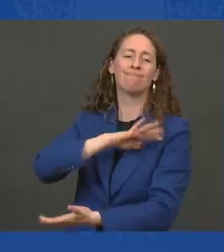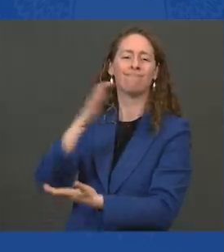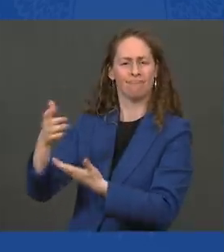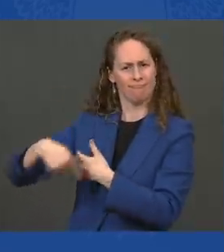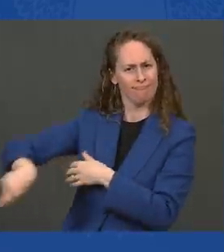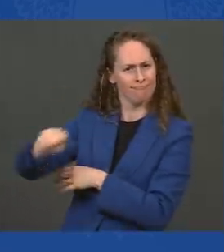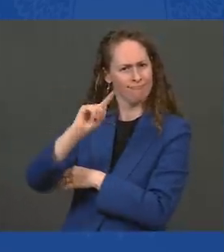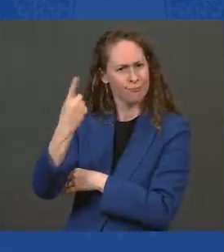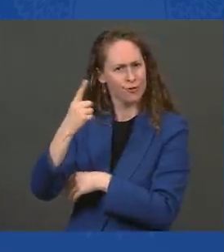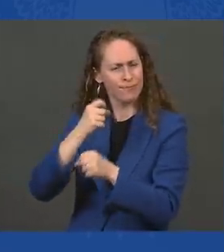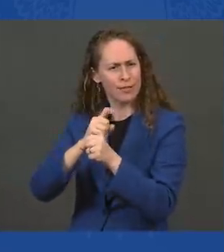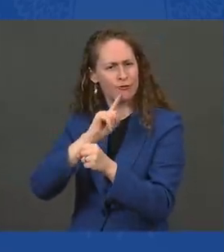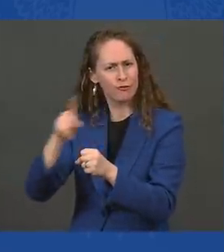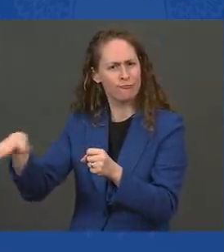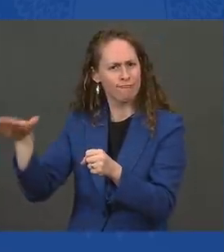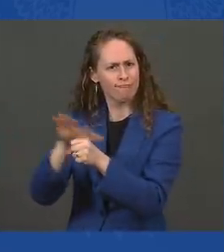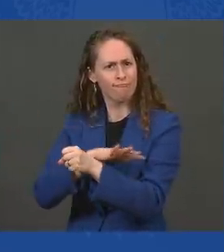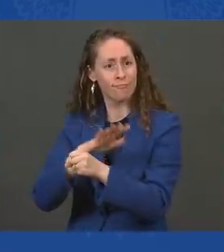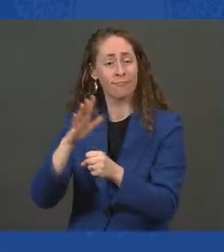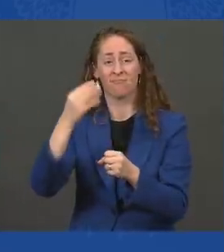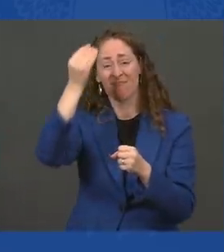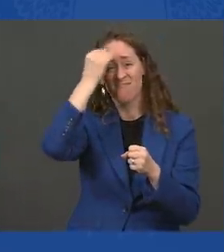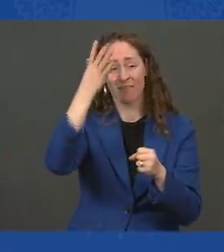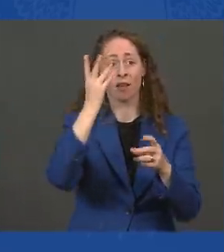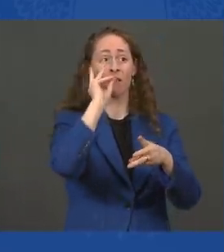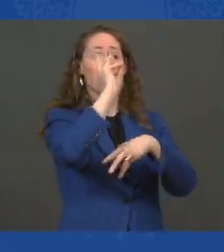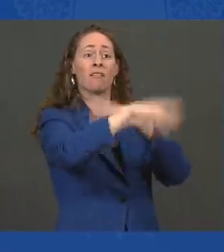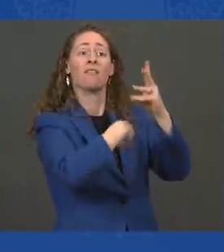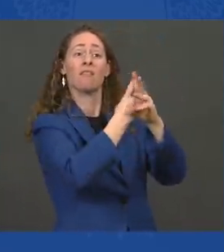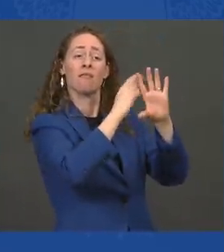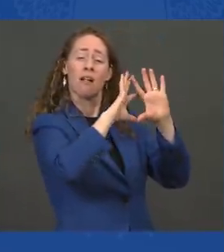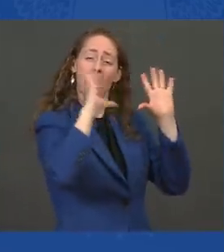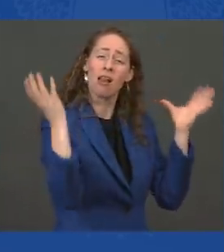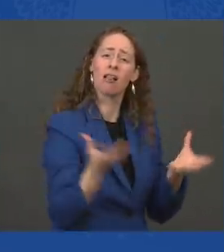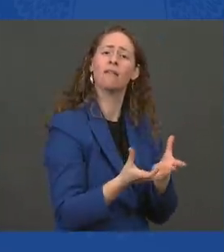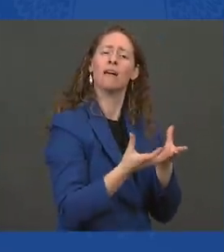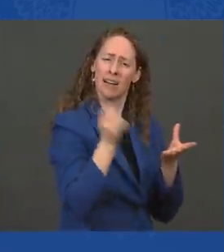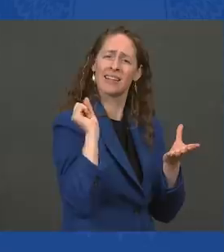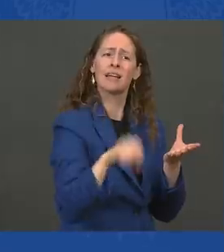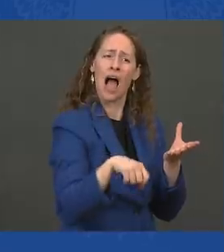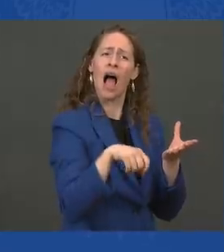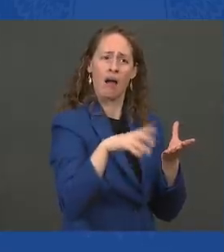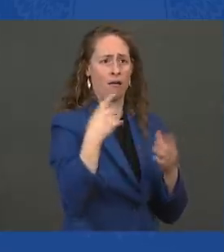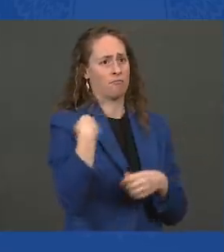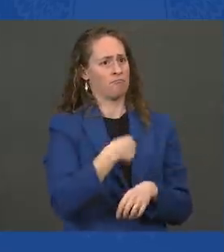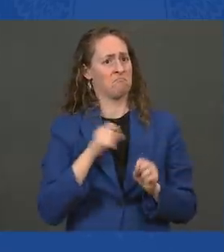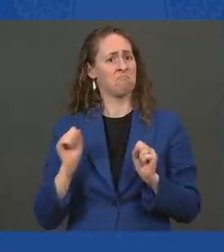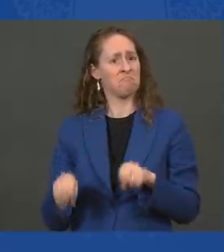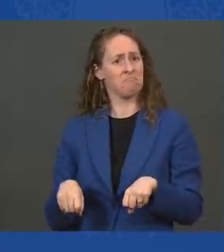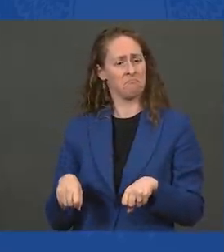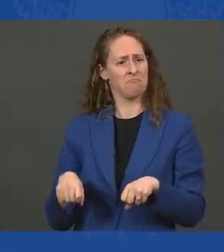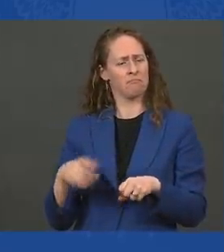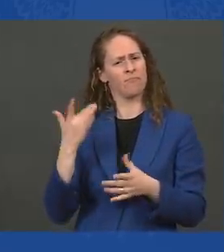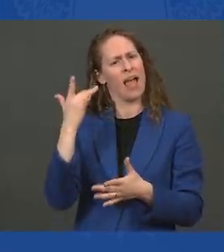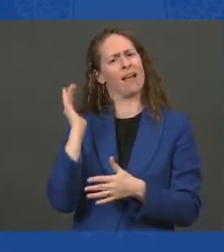in how we need to meet our moral obligation as Americans and how to best protect Americans as well.